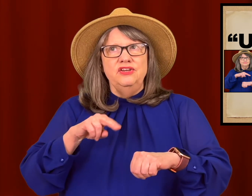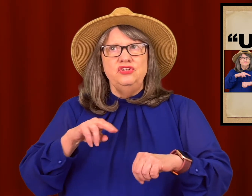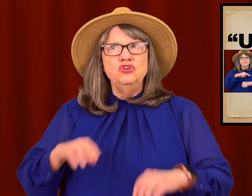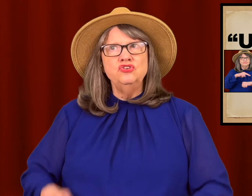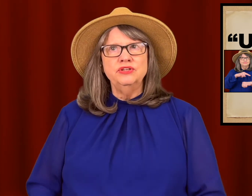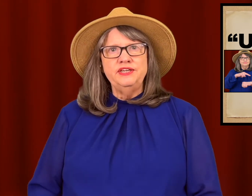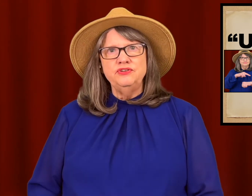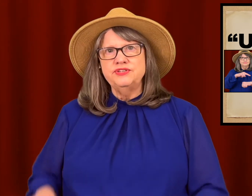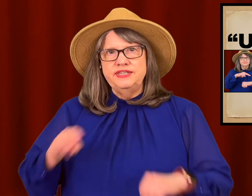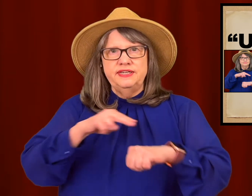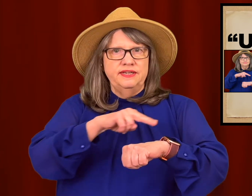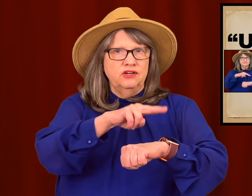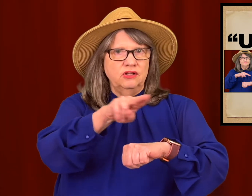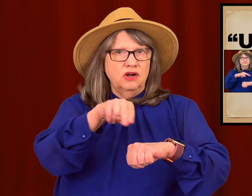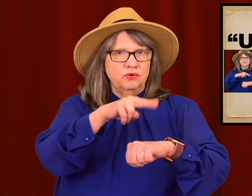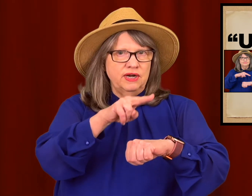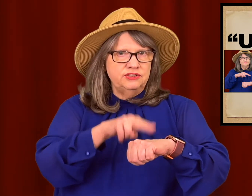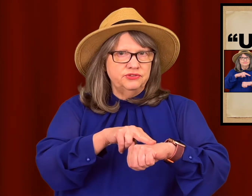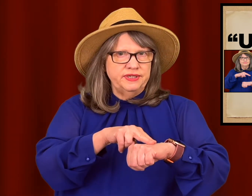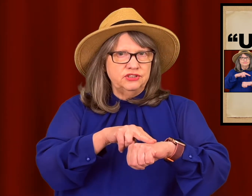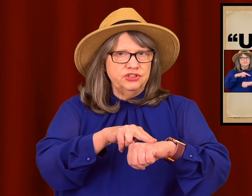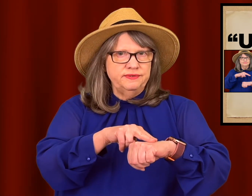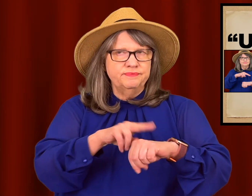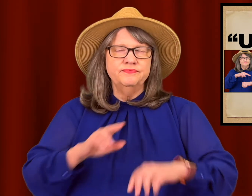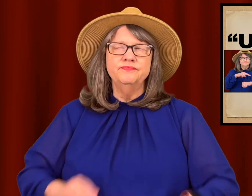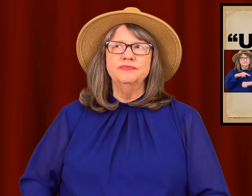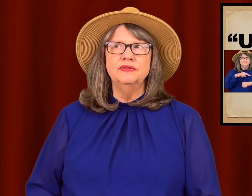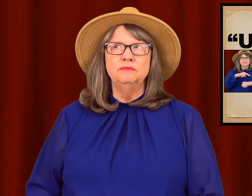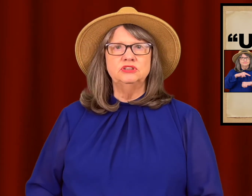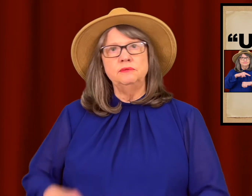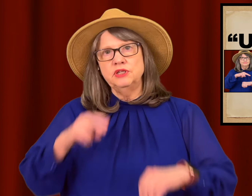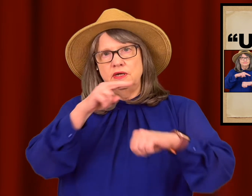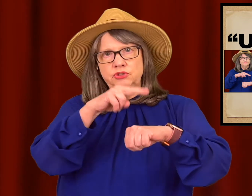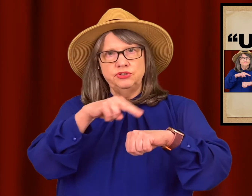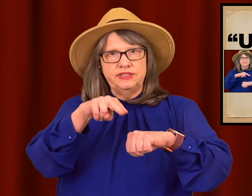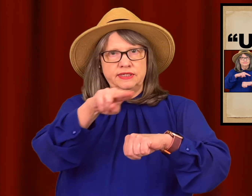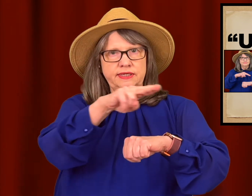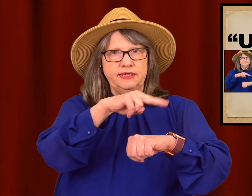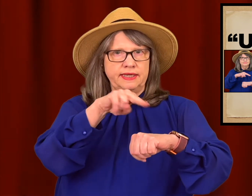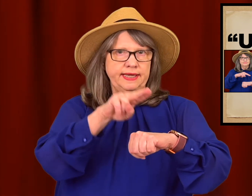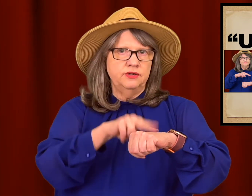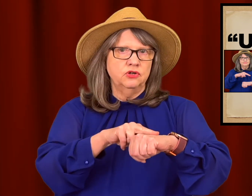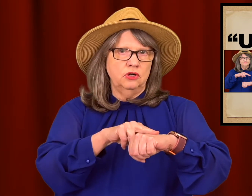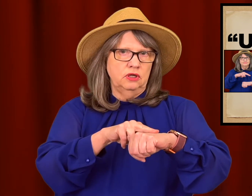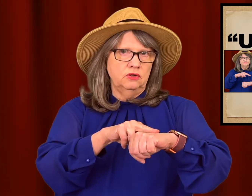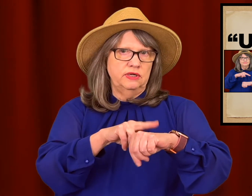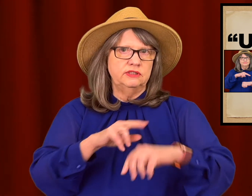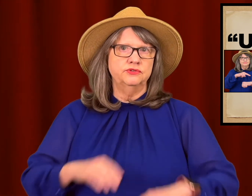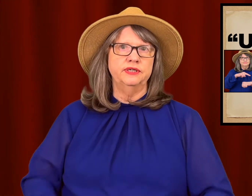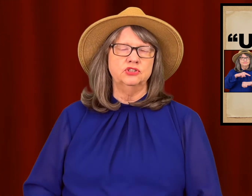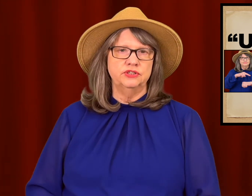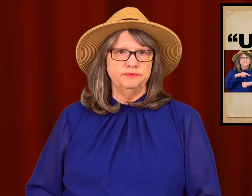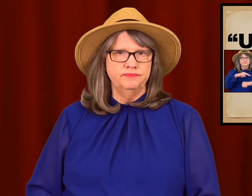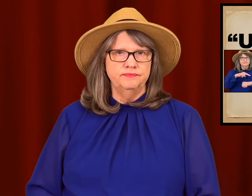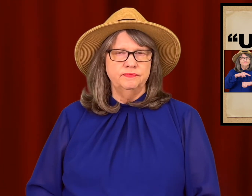Usually, you see it in a clockwise direction. Sometimes you see it in a counterclockwise direction.